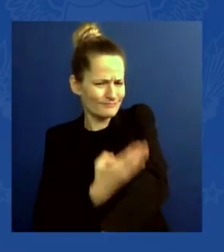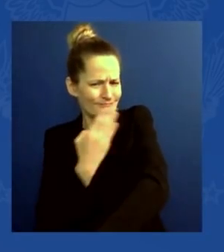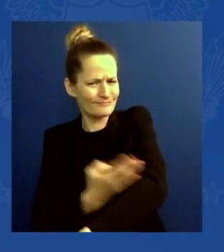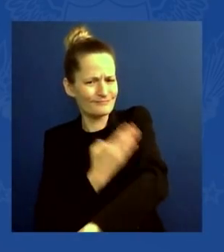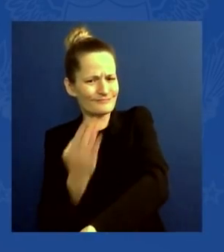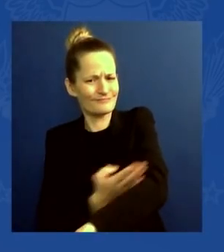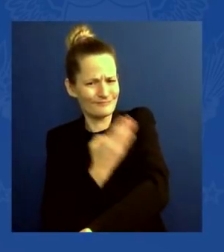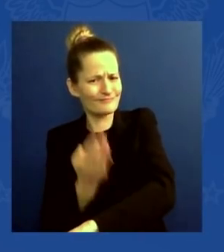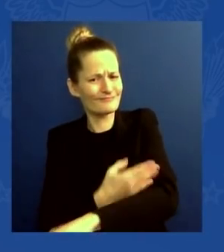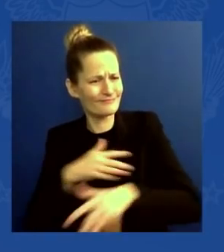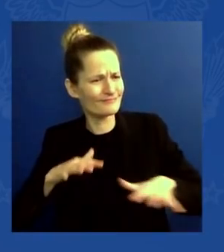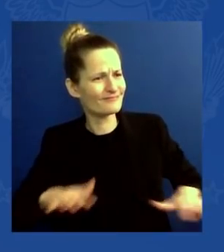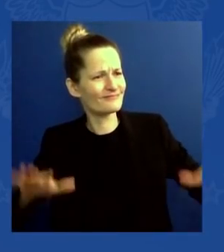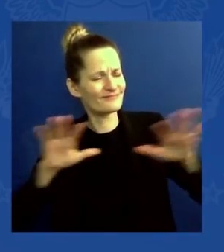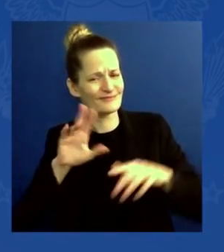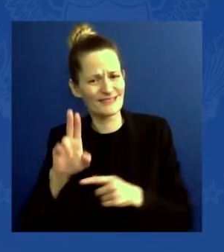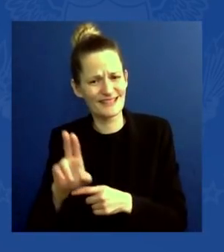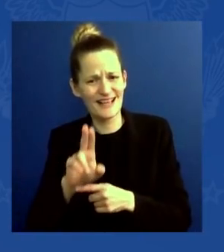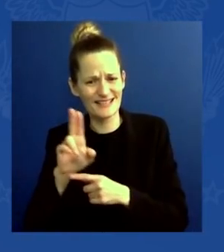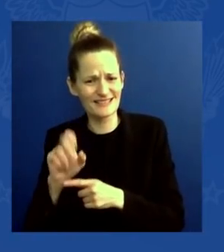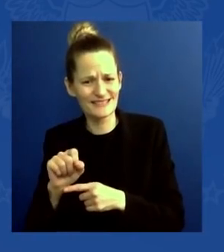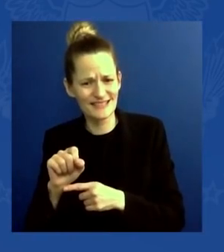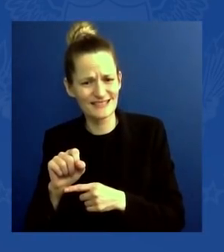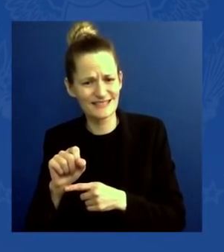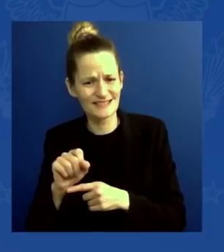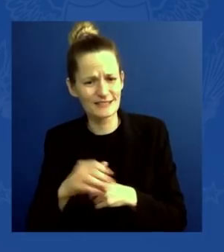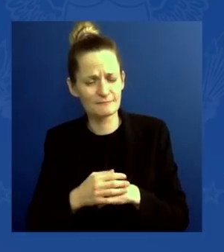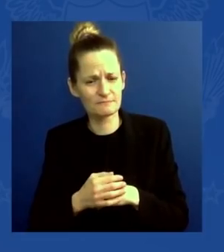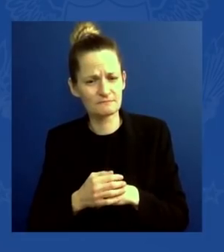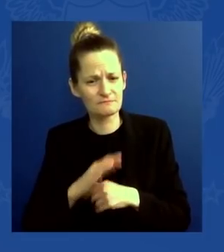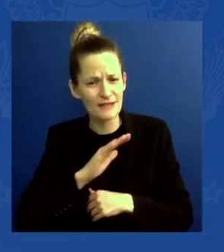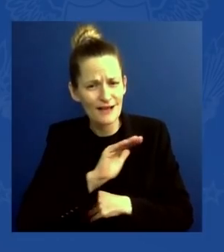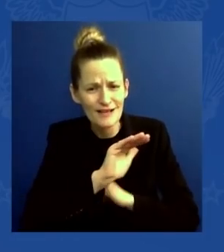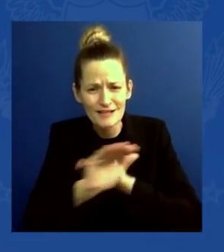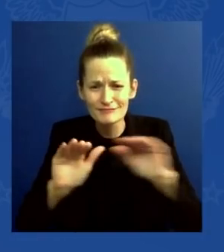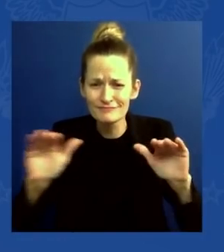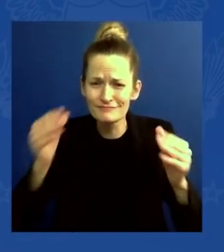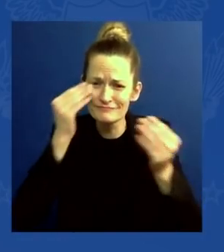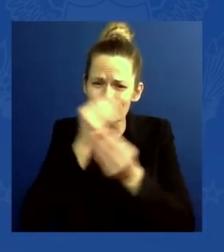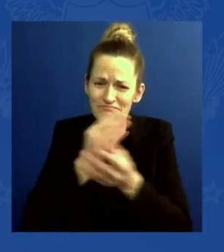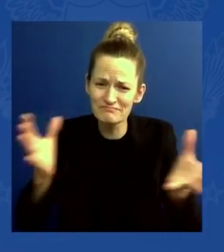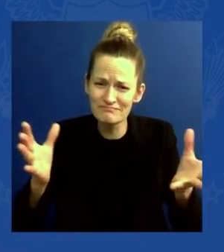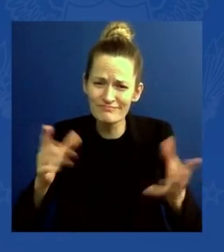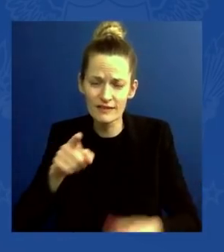The vast majority of the thousands of jobs that will be created don't require a college degree.